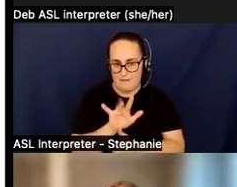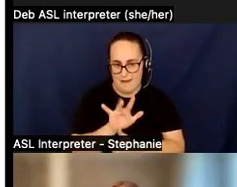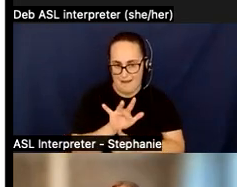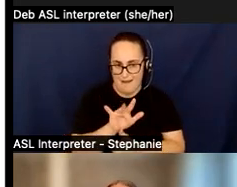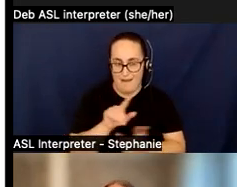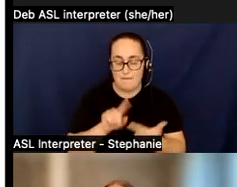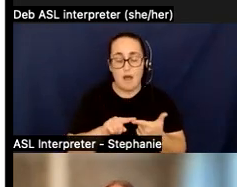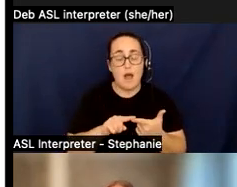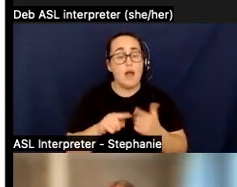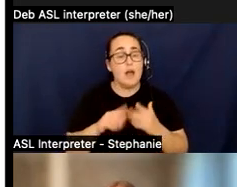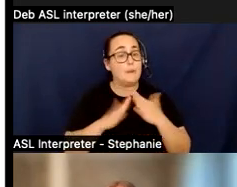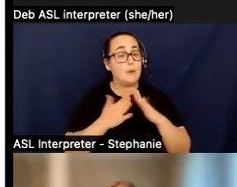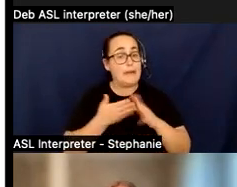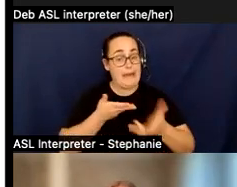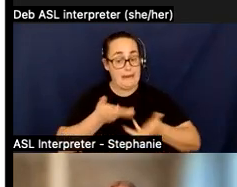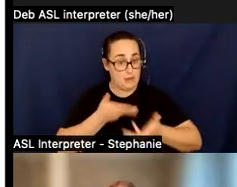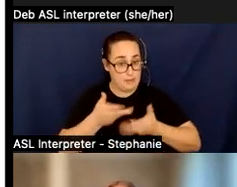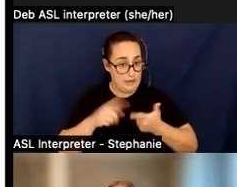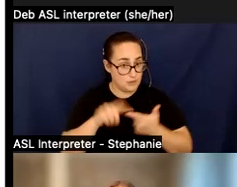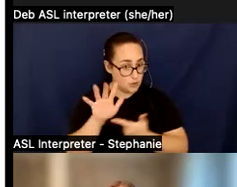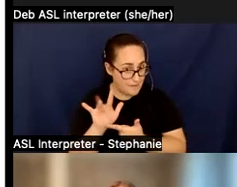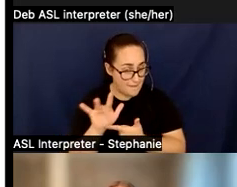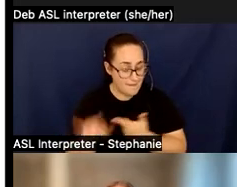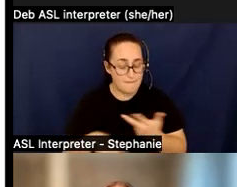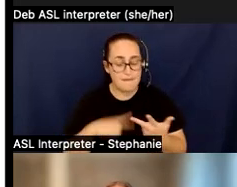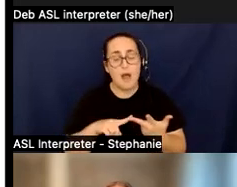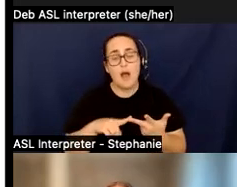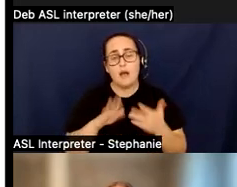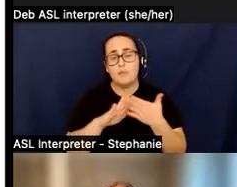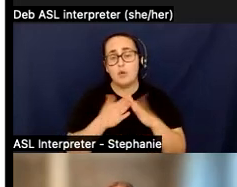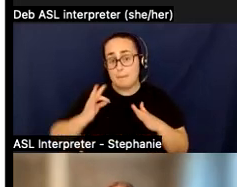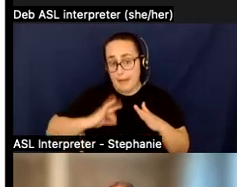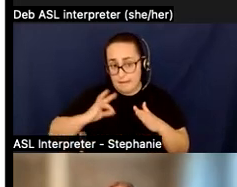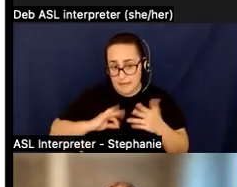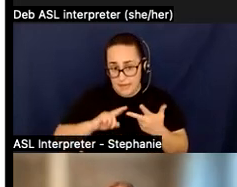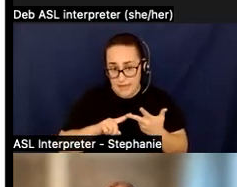points. The Community Benefit section is worth 30 points and the Project Plan and Maintenance Plan